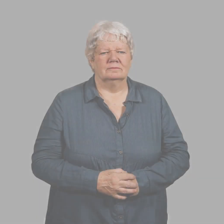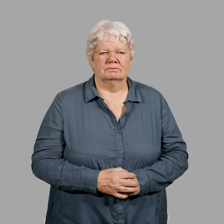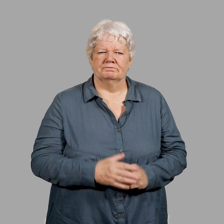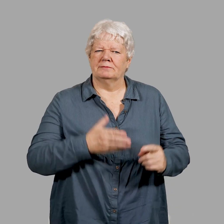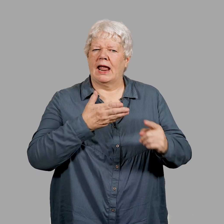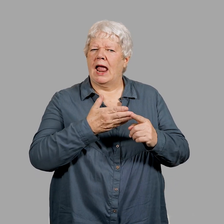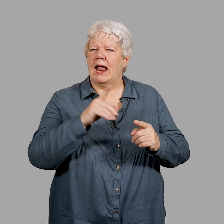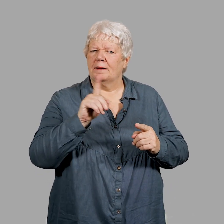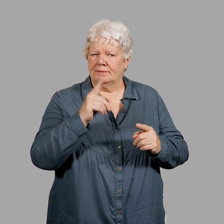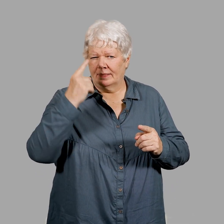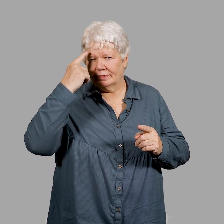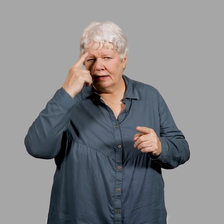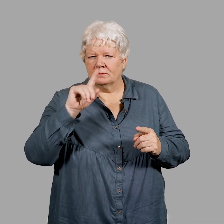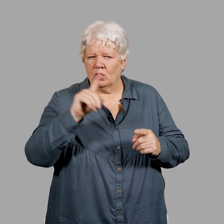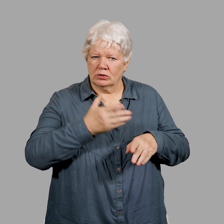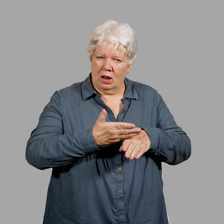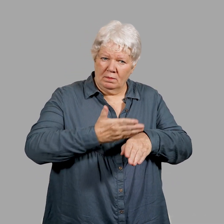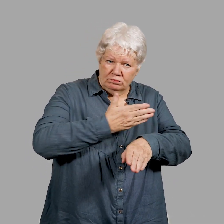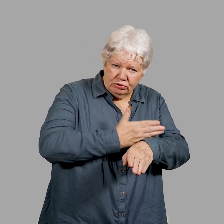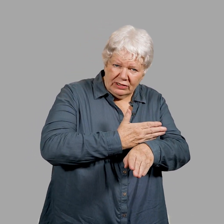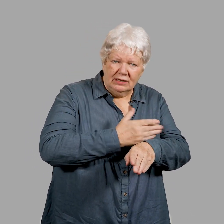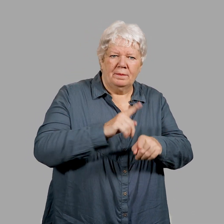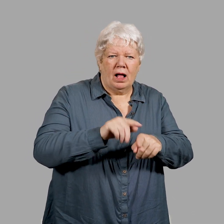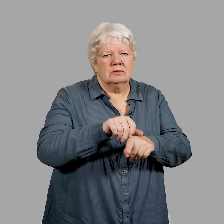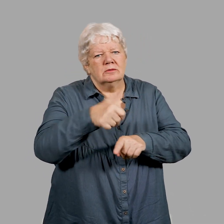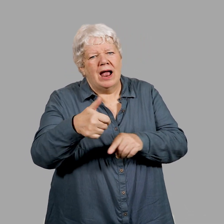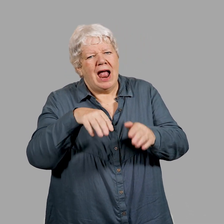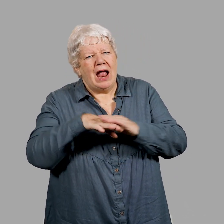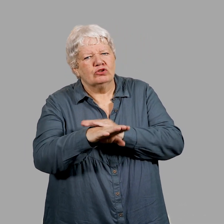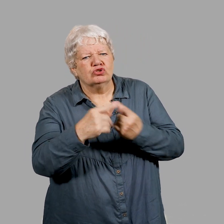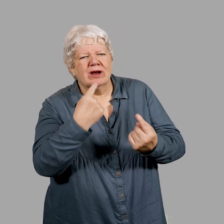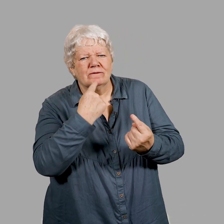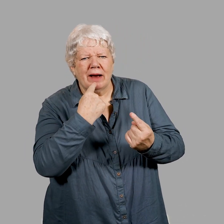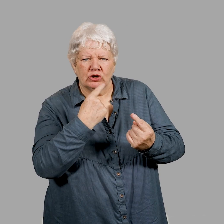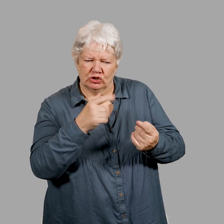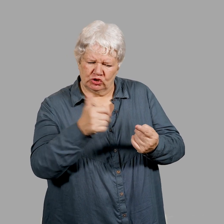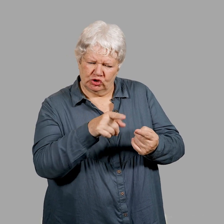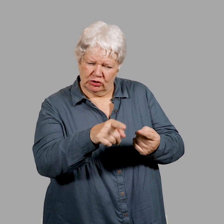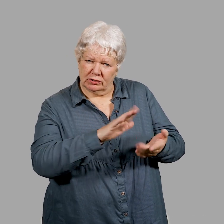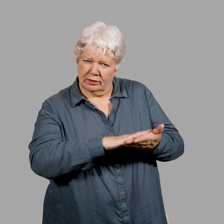Objective: Consider which pre and post entry information should be translated